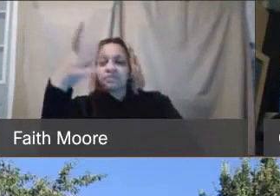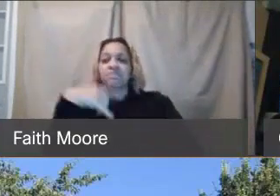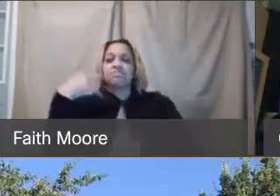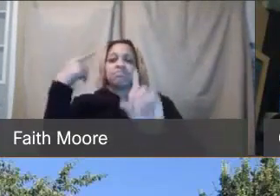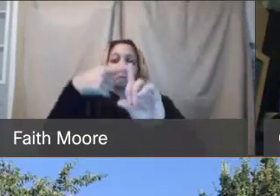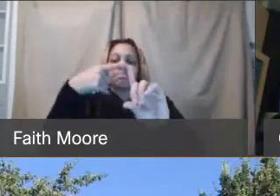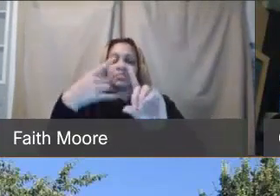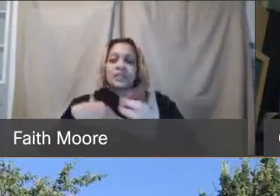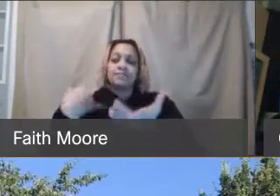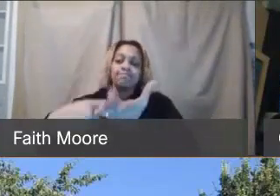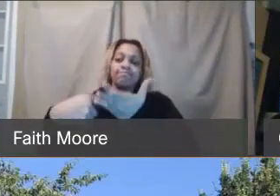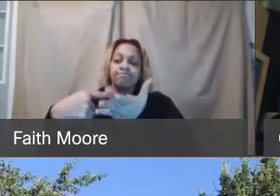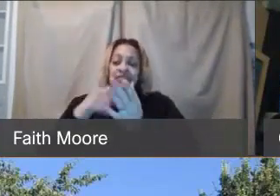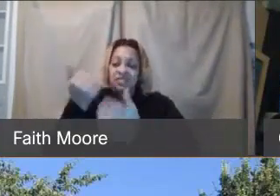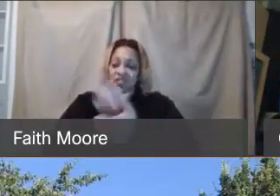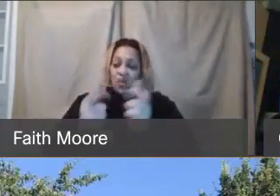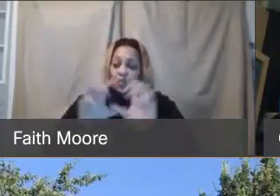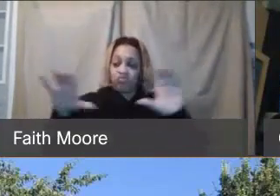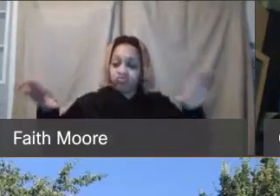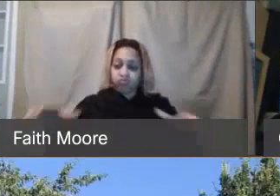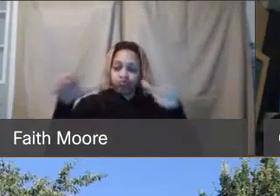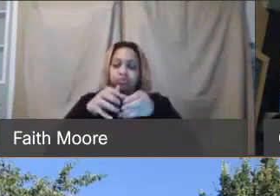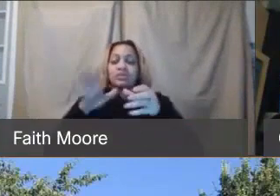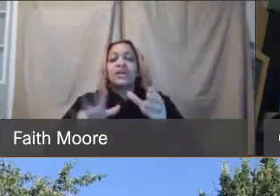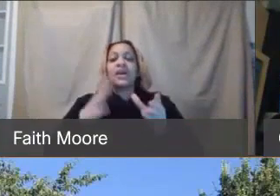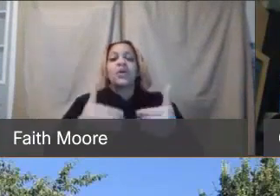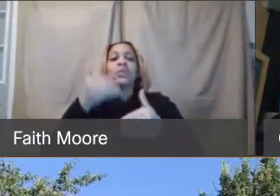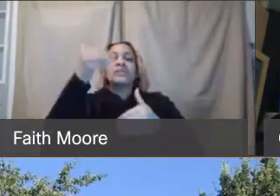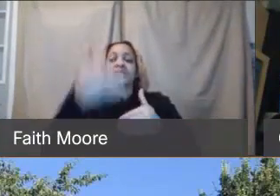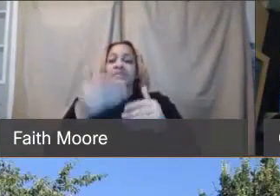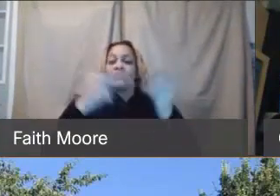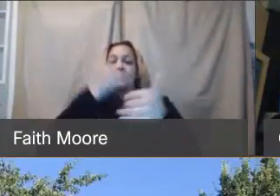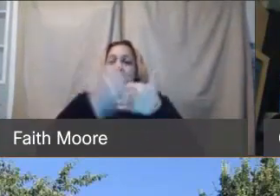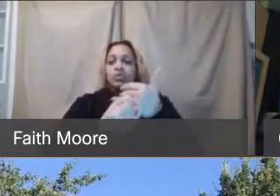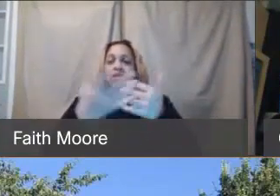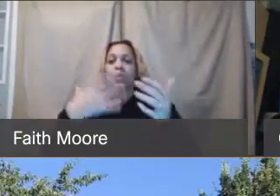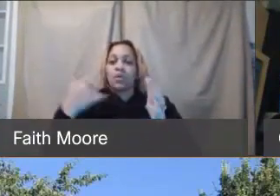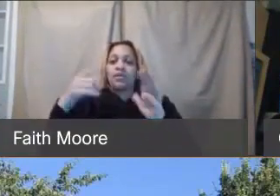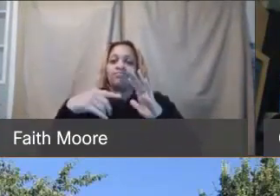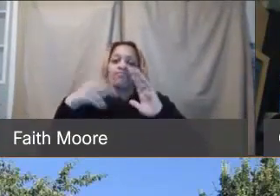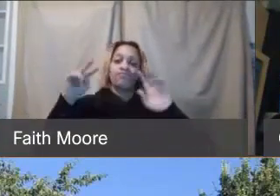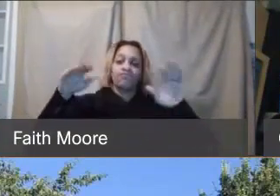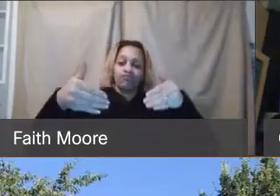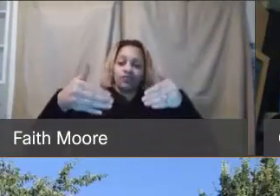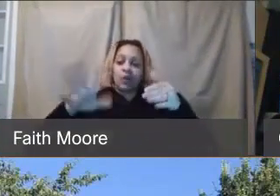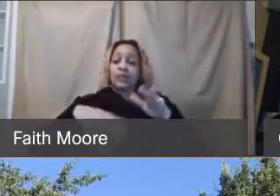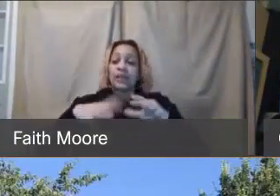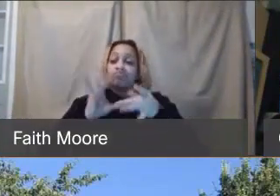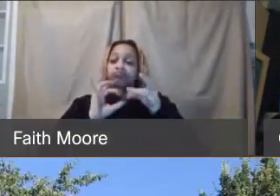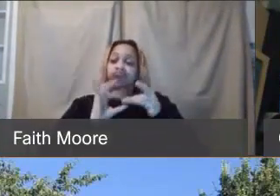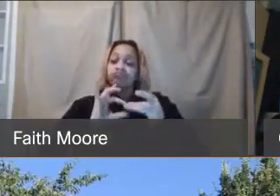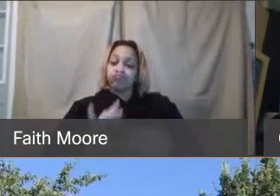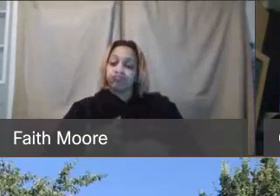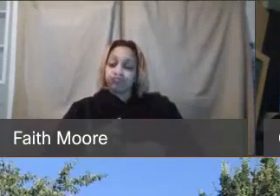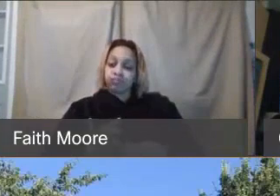which involves all of you here and next steps for the projects on a call your attention to the chat box and the website information on the left hand,